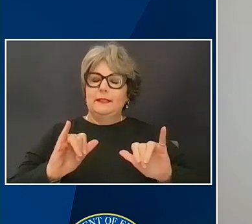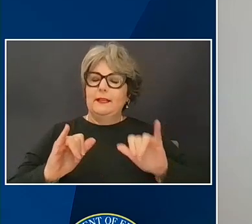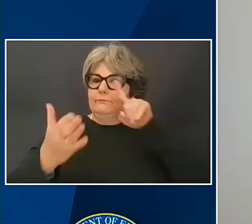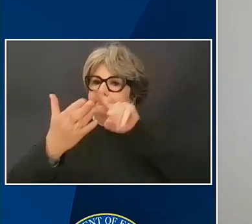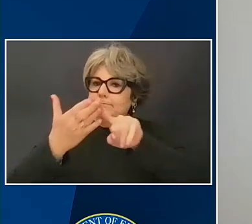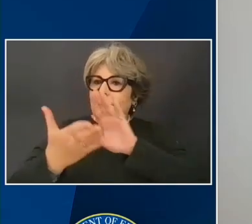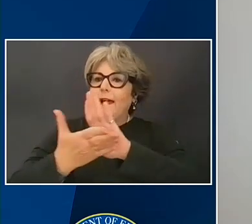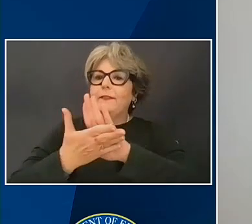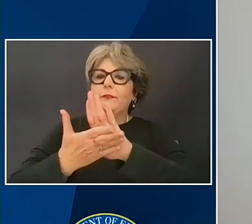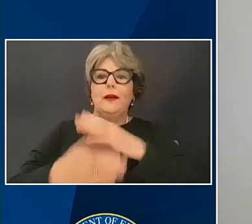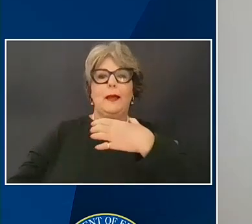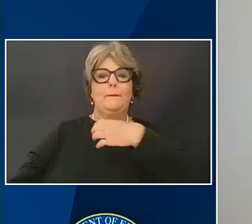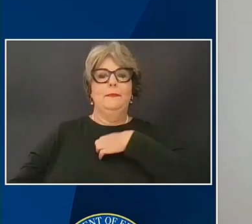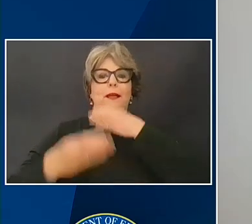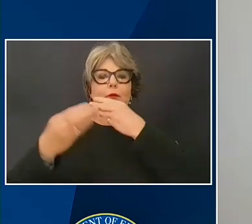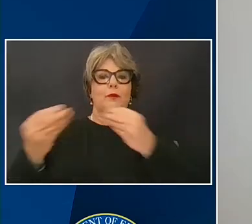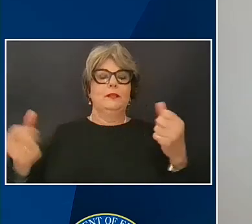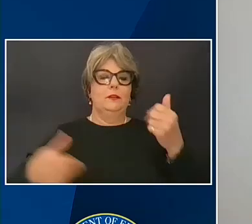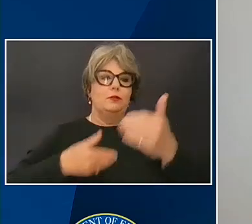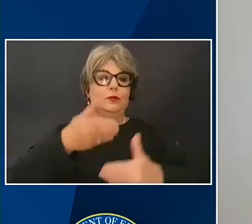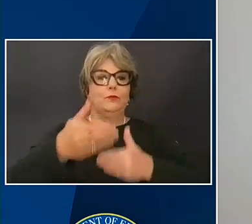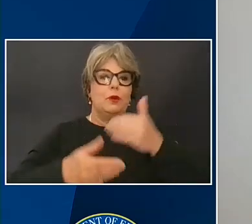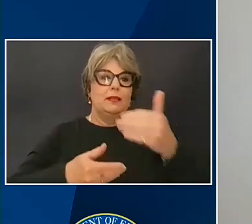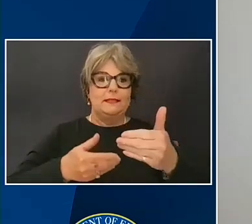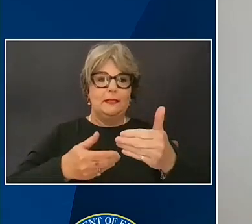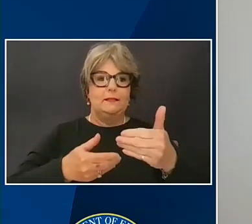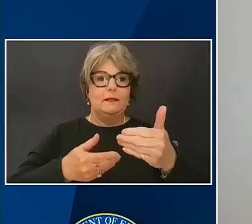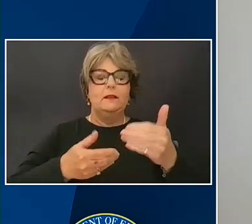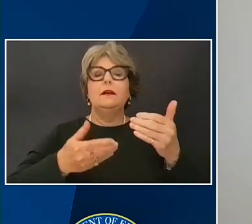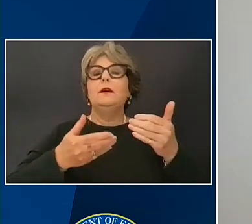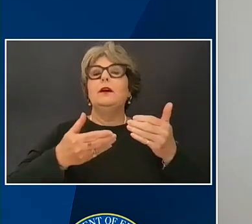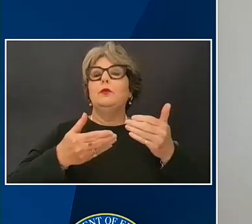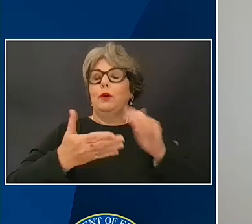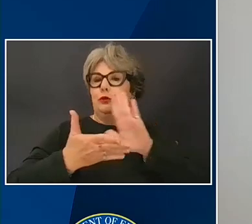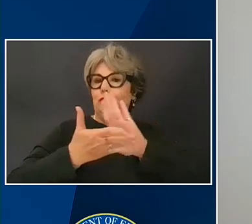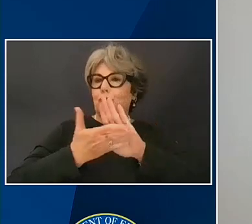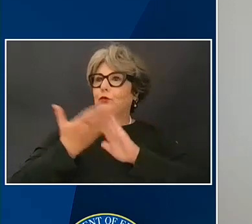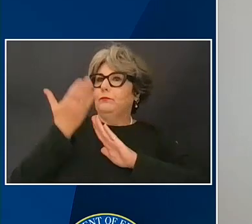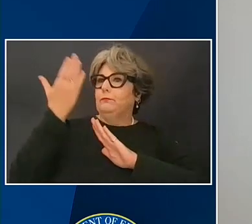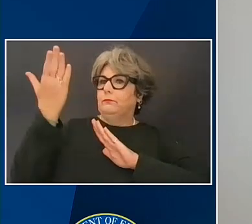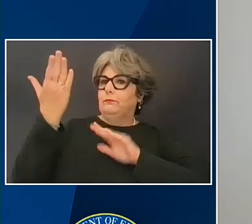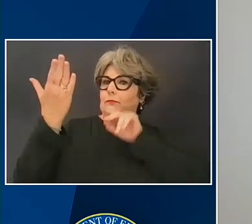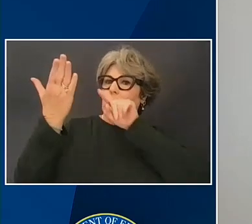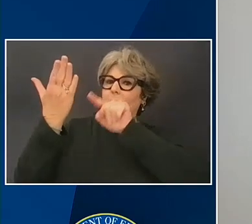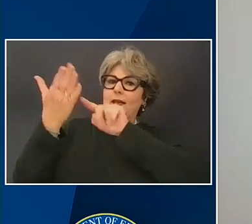resolution process, we would take that all the way to the school to ask them to go into their records and evaluate it.